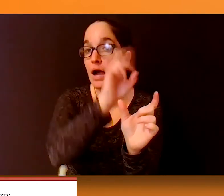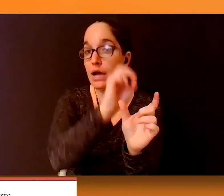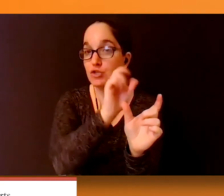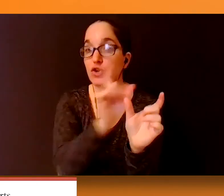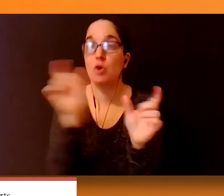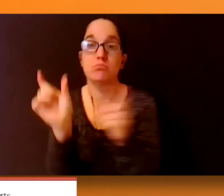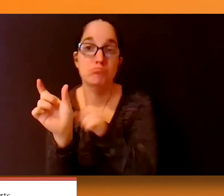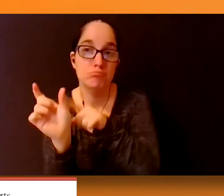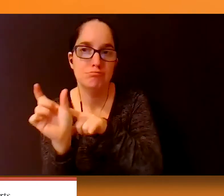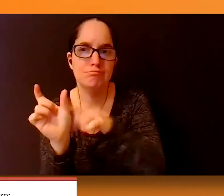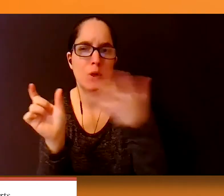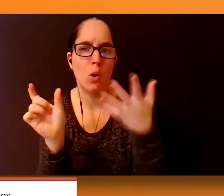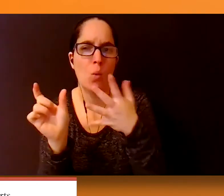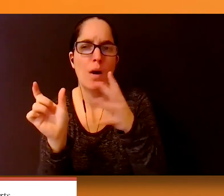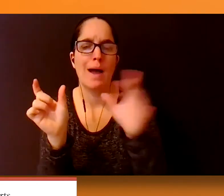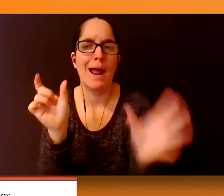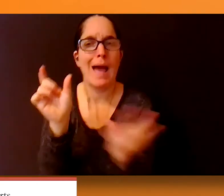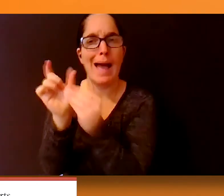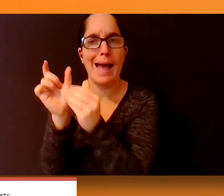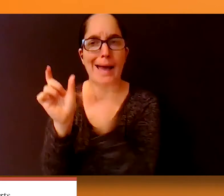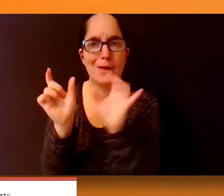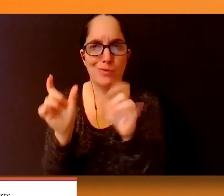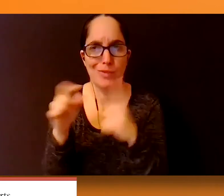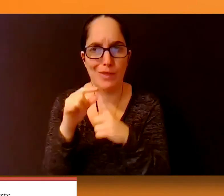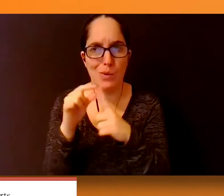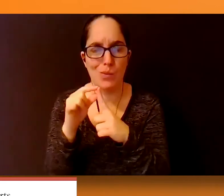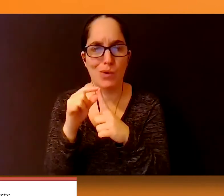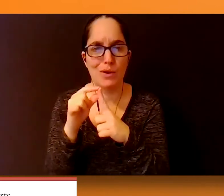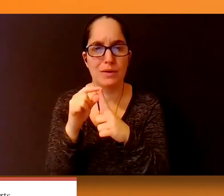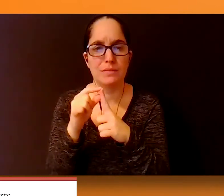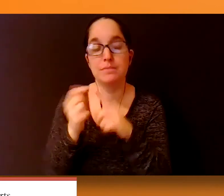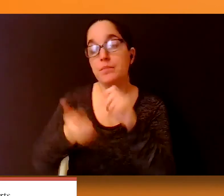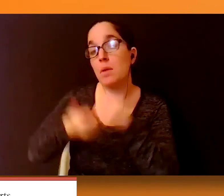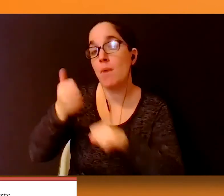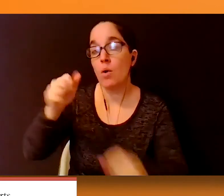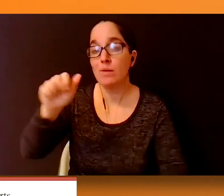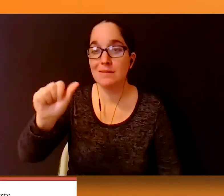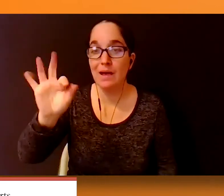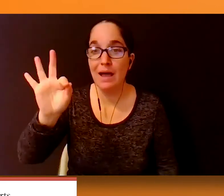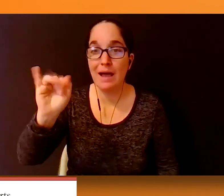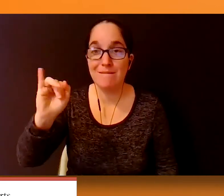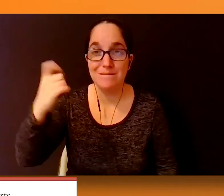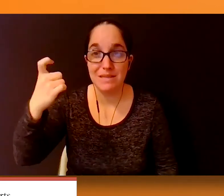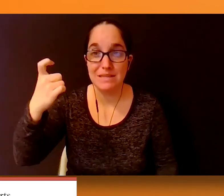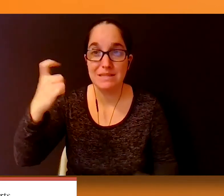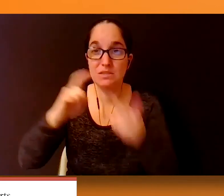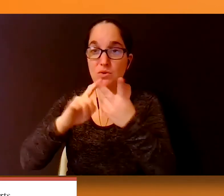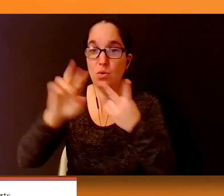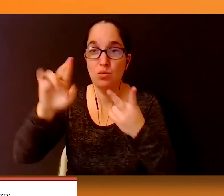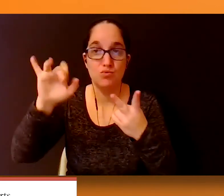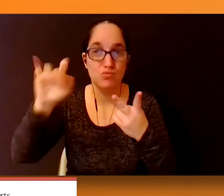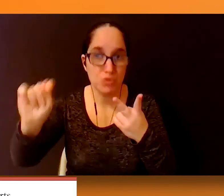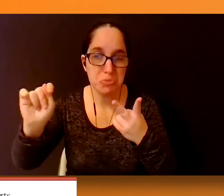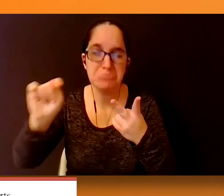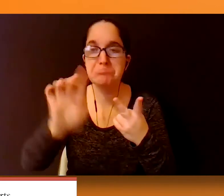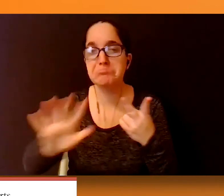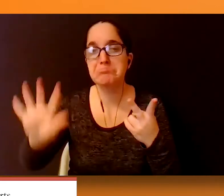And this is just a way of-- most affixes or roots have about 10 other words that can